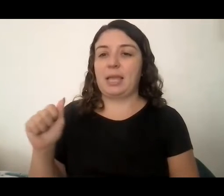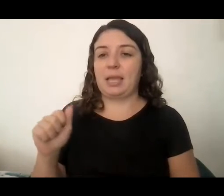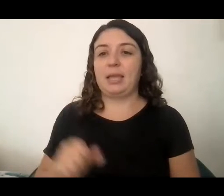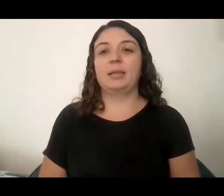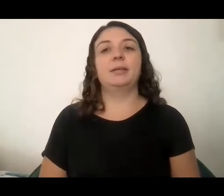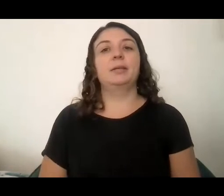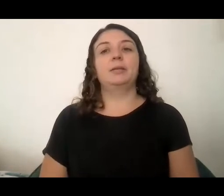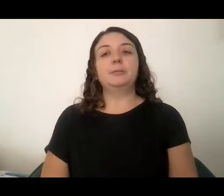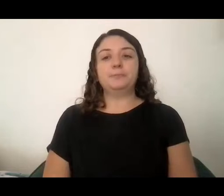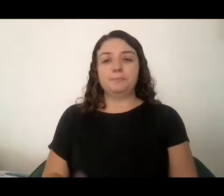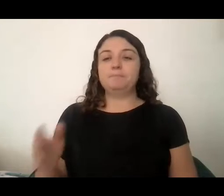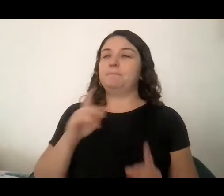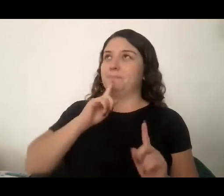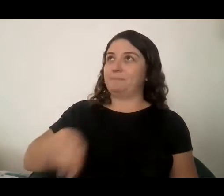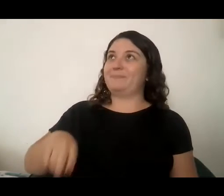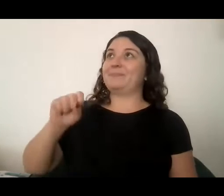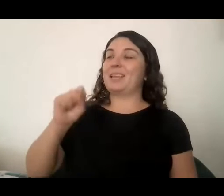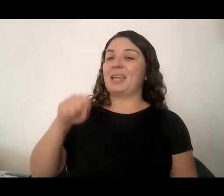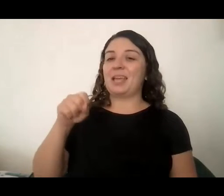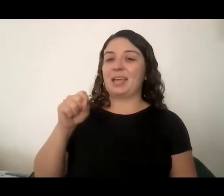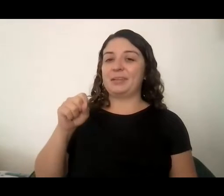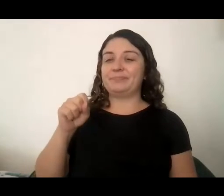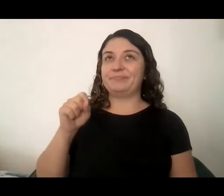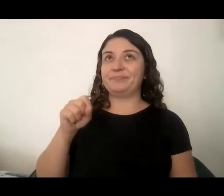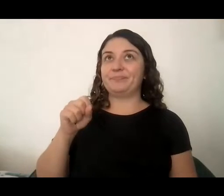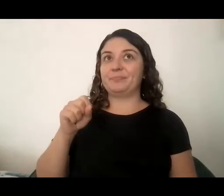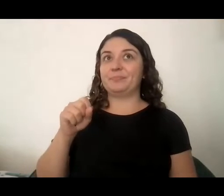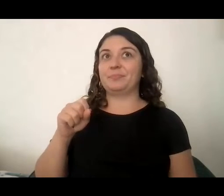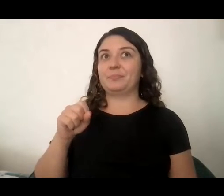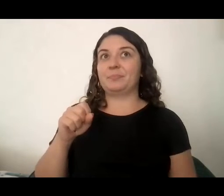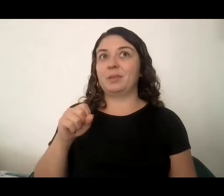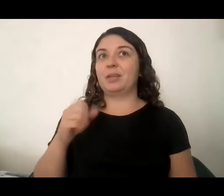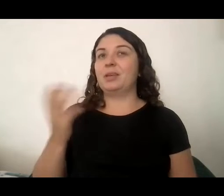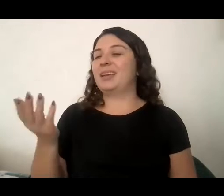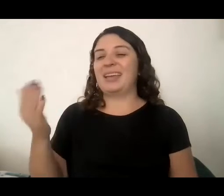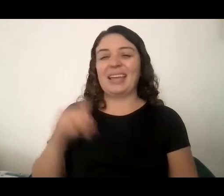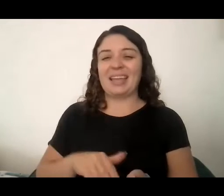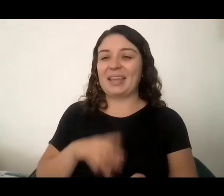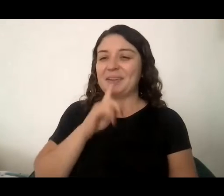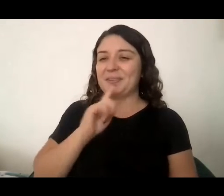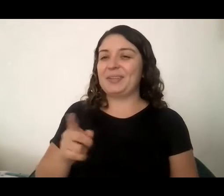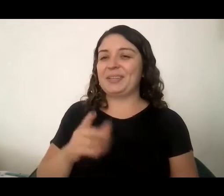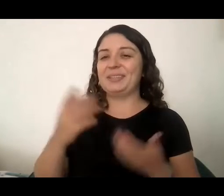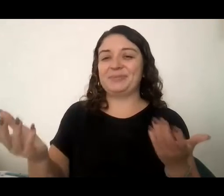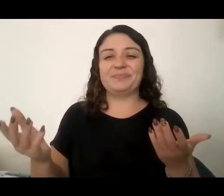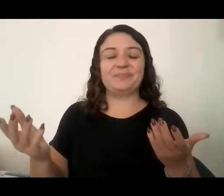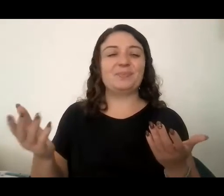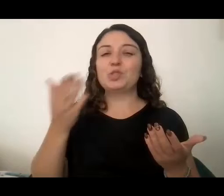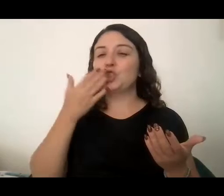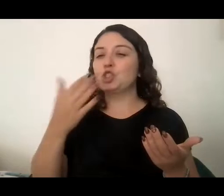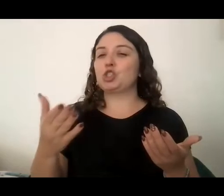Yeah, you know, what I would say is it's just good to give them a sense of